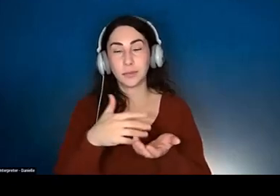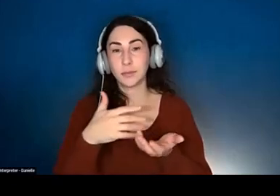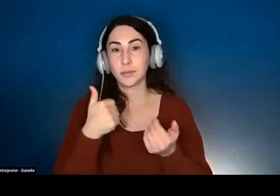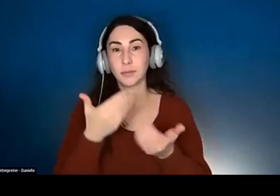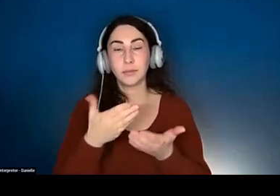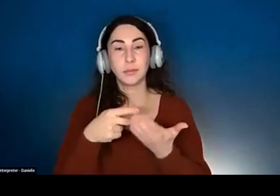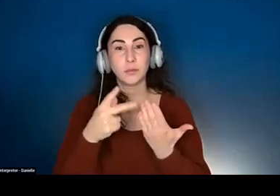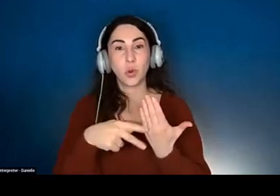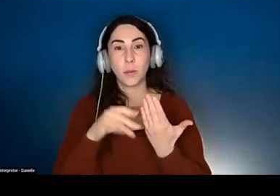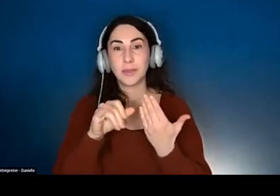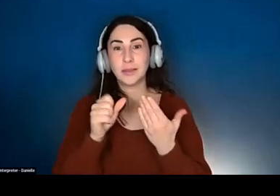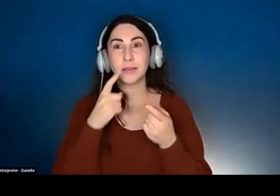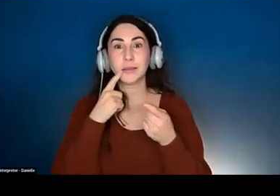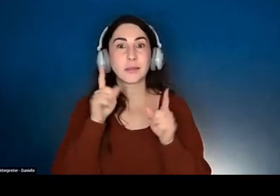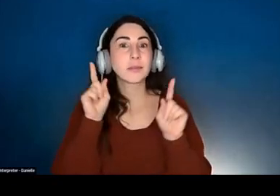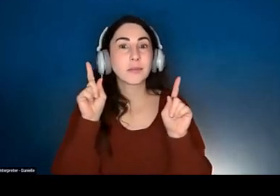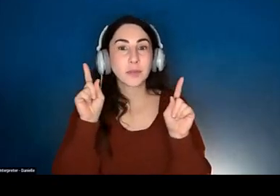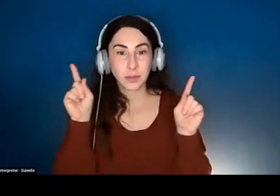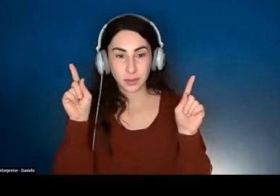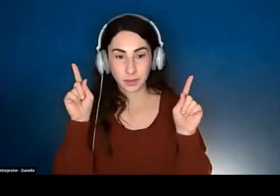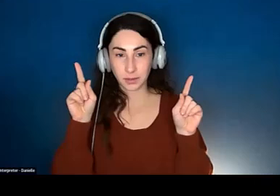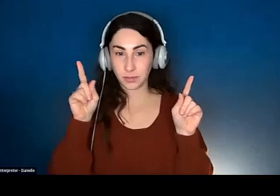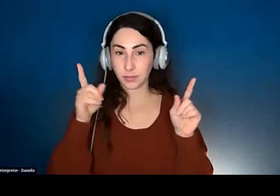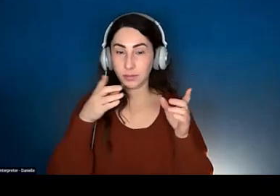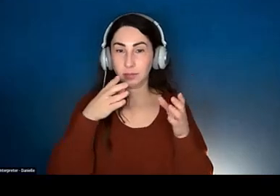on an individual and systemic level. Looking